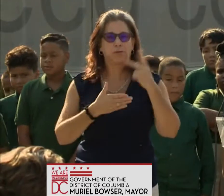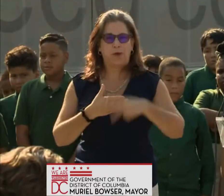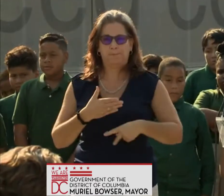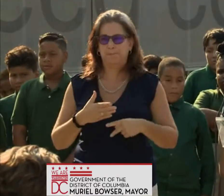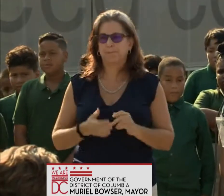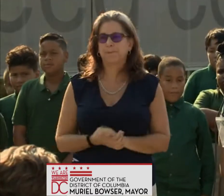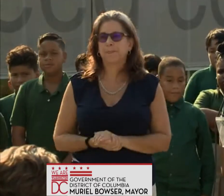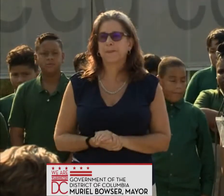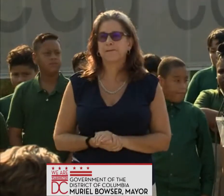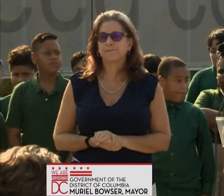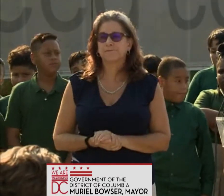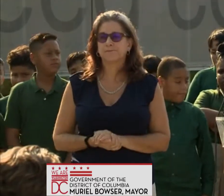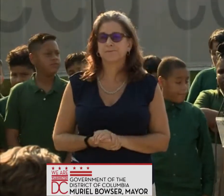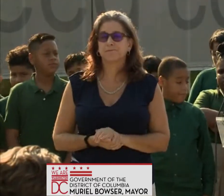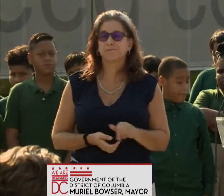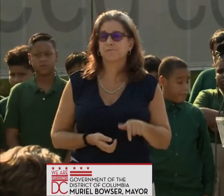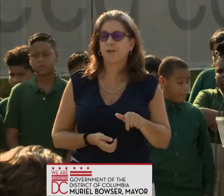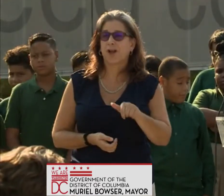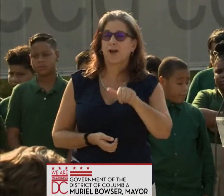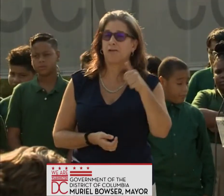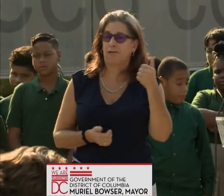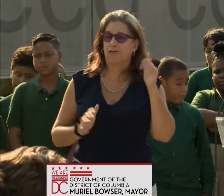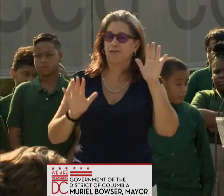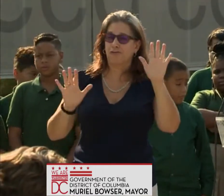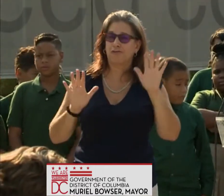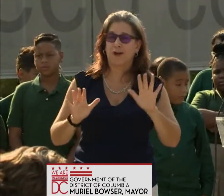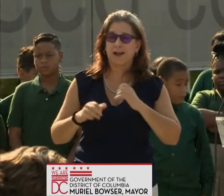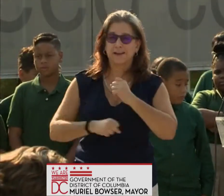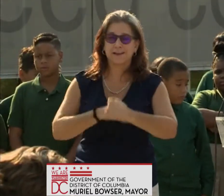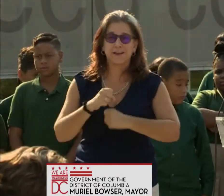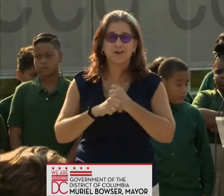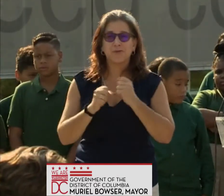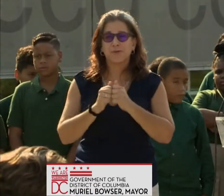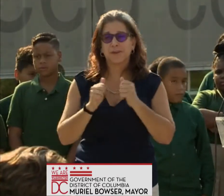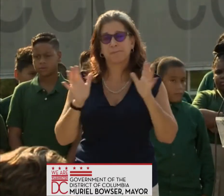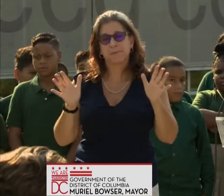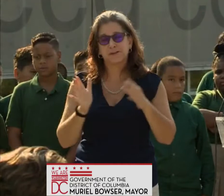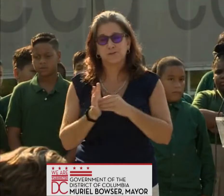great year for the amazing students and staff of Murray Reid and with that I'm